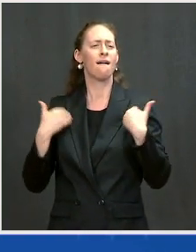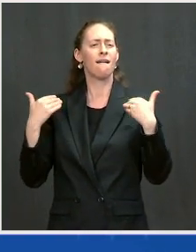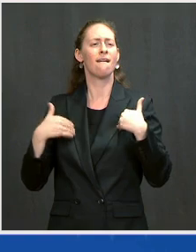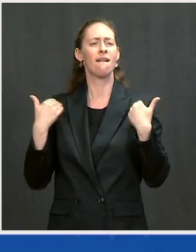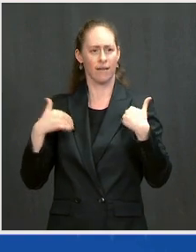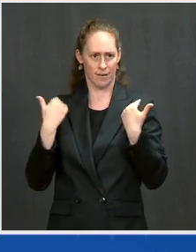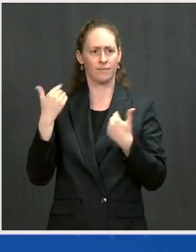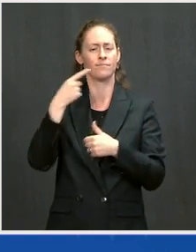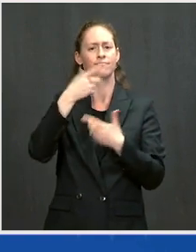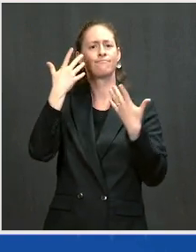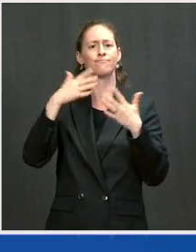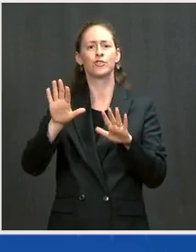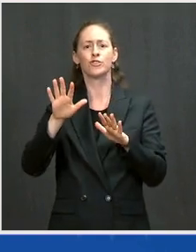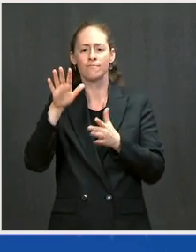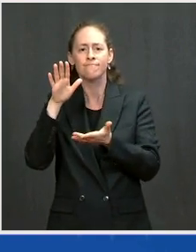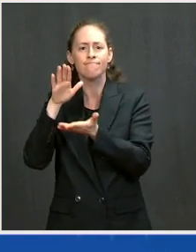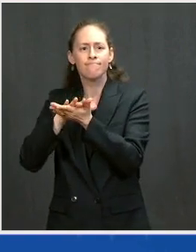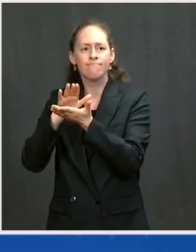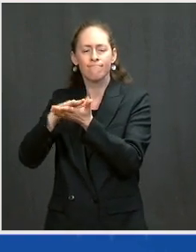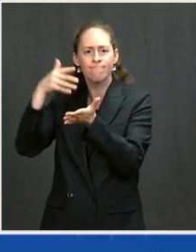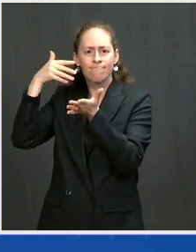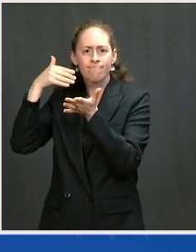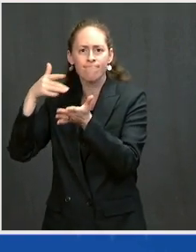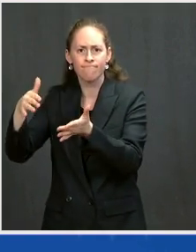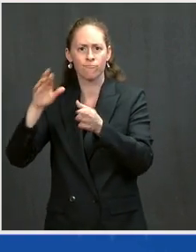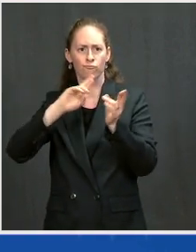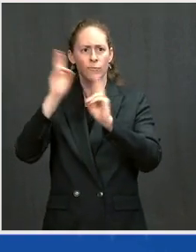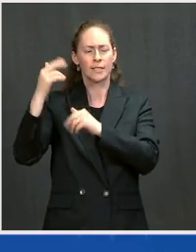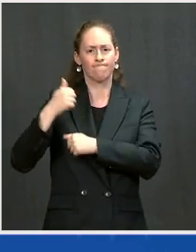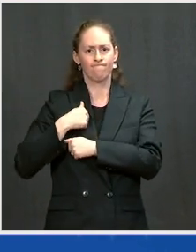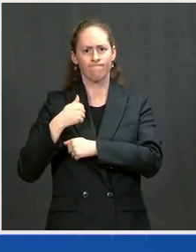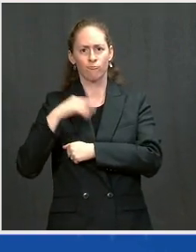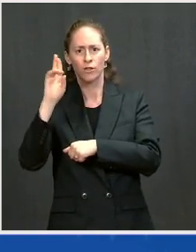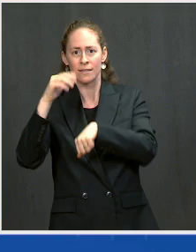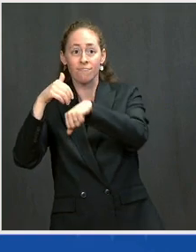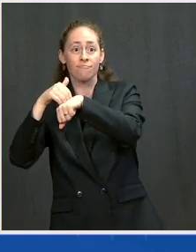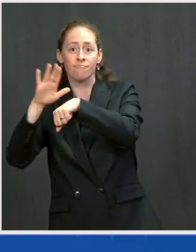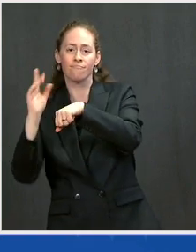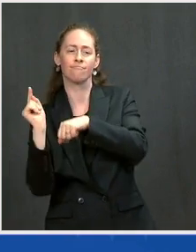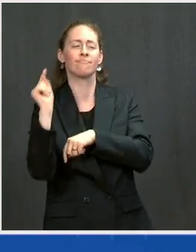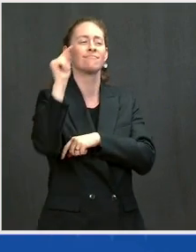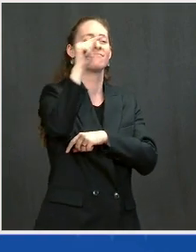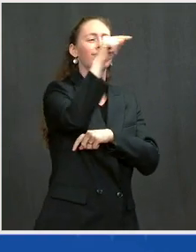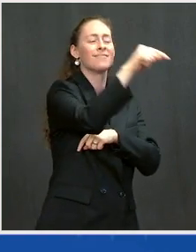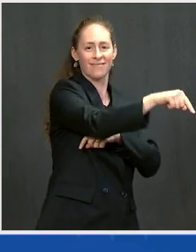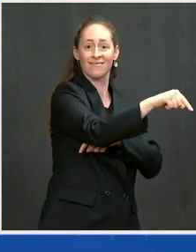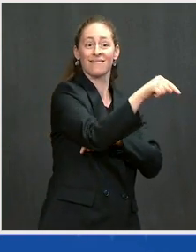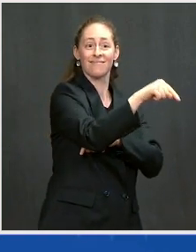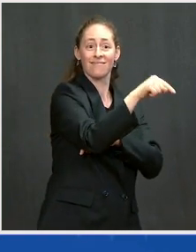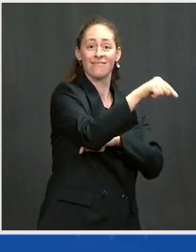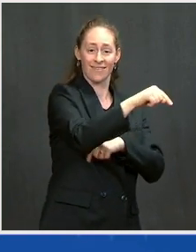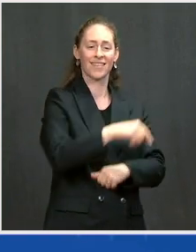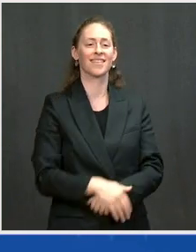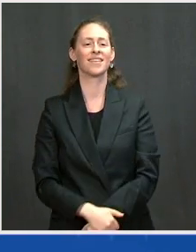that earned him the Distinguished Service Cross, the military’s second highest honor. Today, after more than a decade of effort,